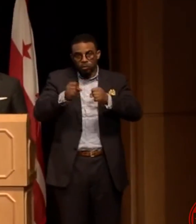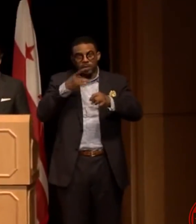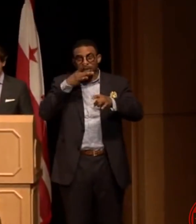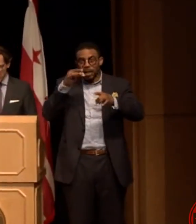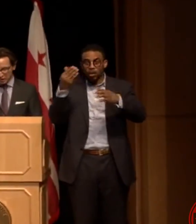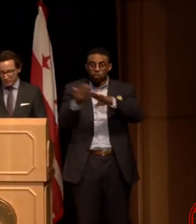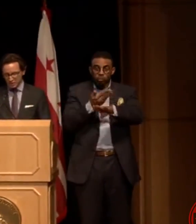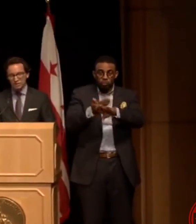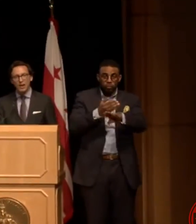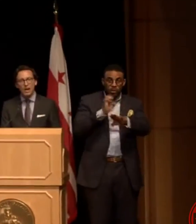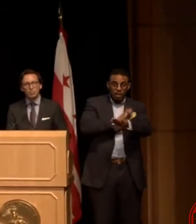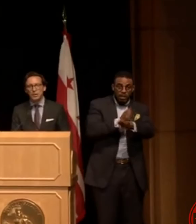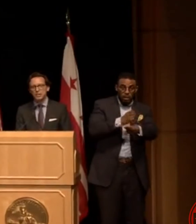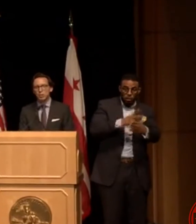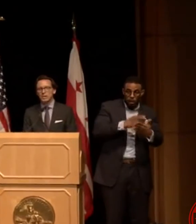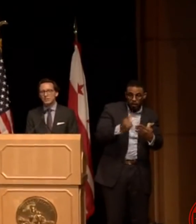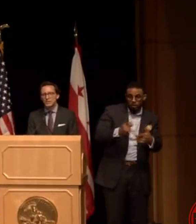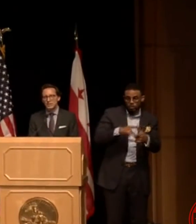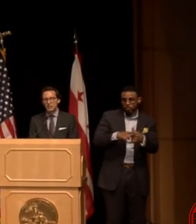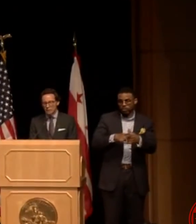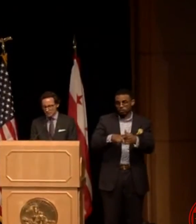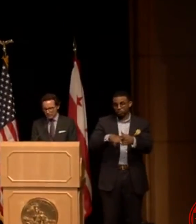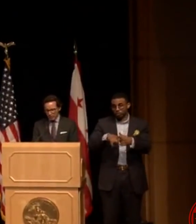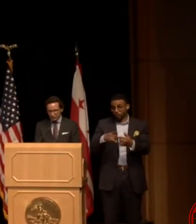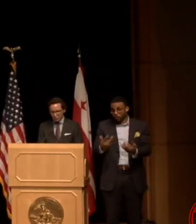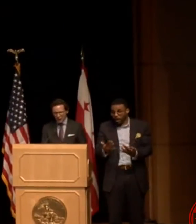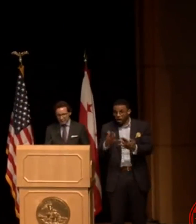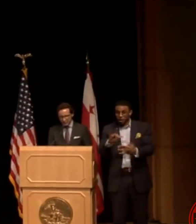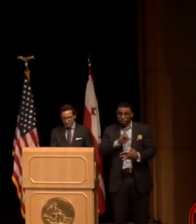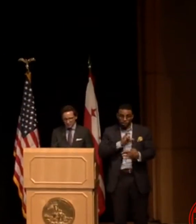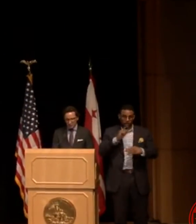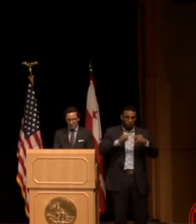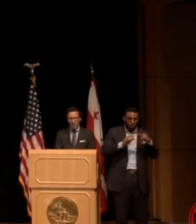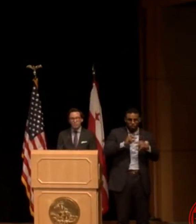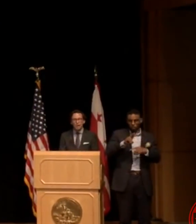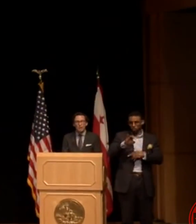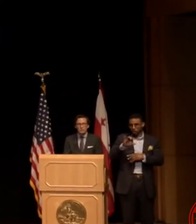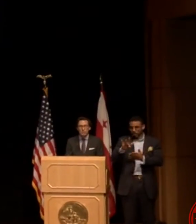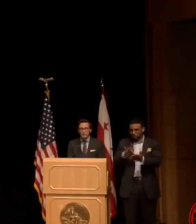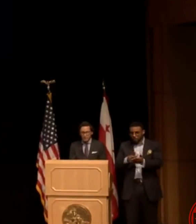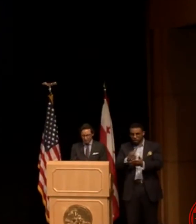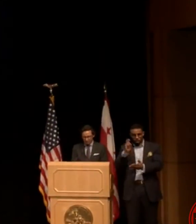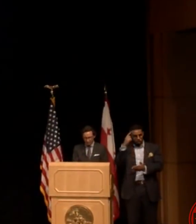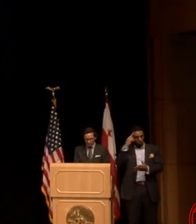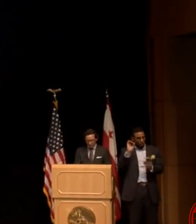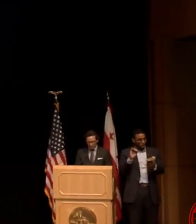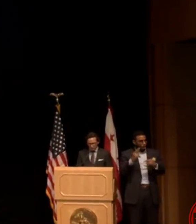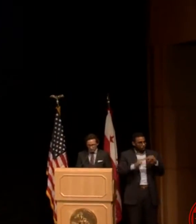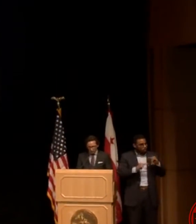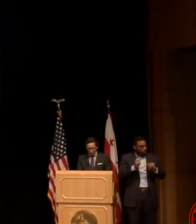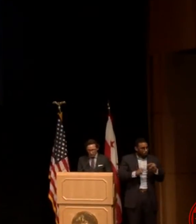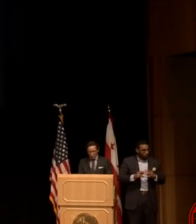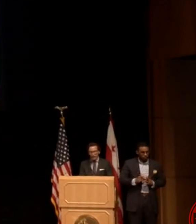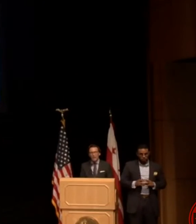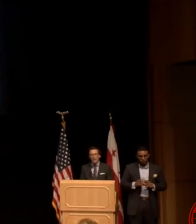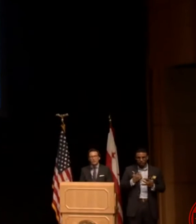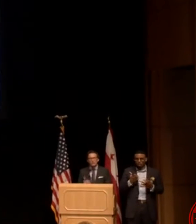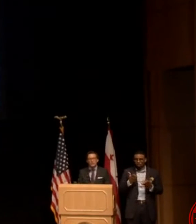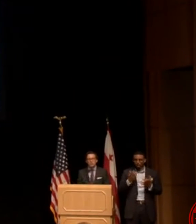ENERGY PROJECTS TO FIRE AND POLICE FACILITIES TO REC CENTERS AND GOVERNMENT OFFICE BUILDINGS. I WANT TO HIGHLIGHT JUST A FEW